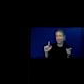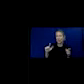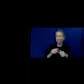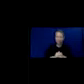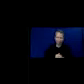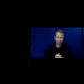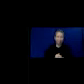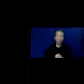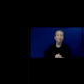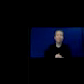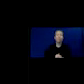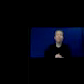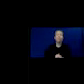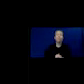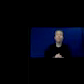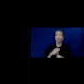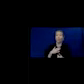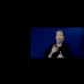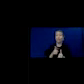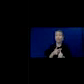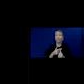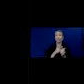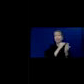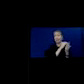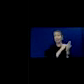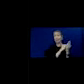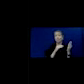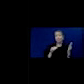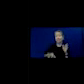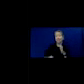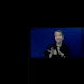Let's start with the discovery. Discovery was important with Sarah.